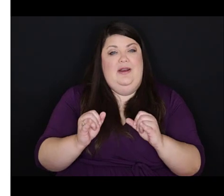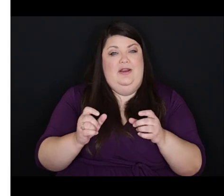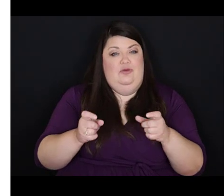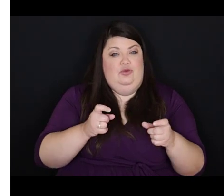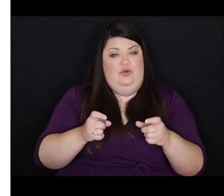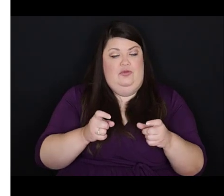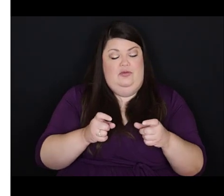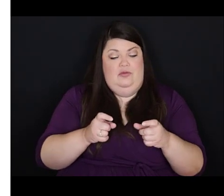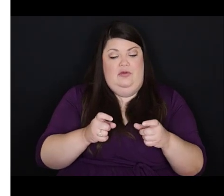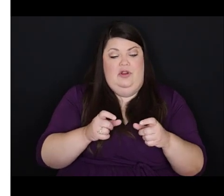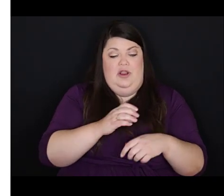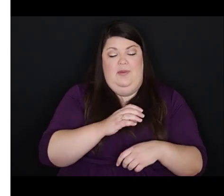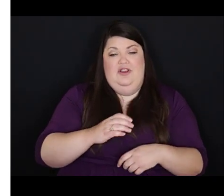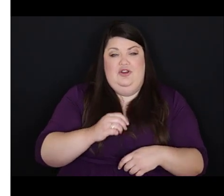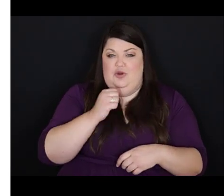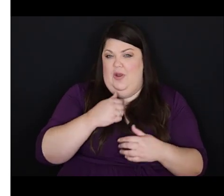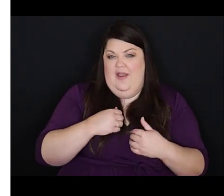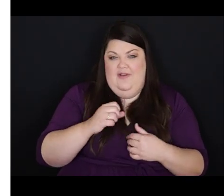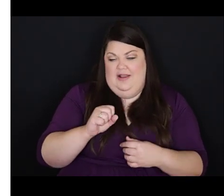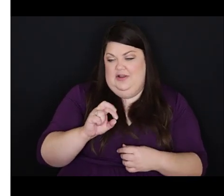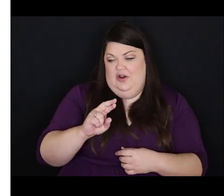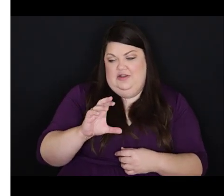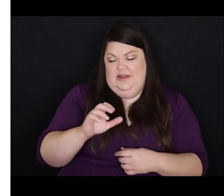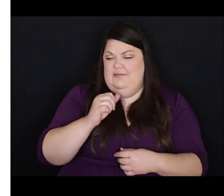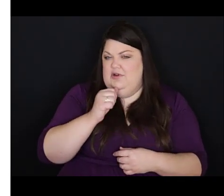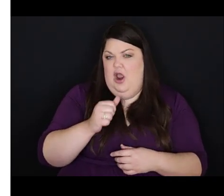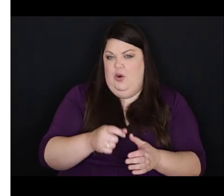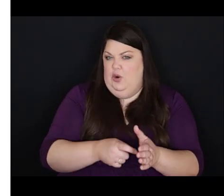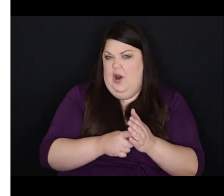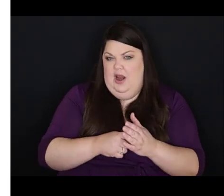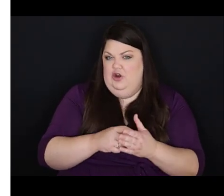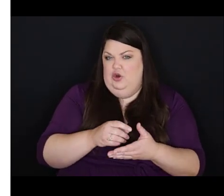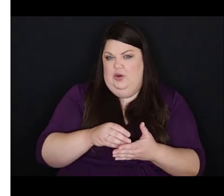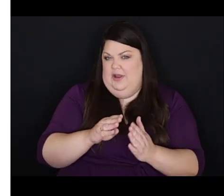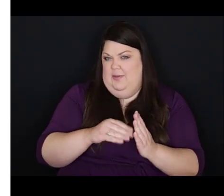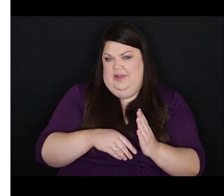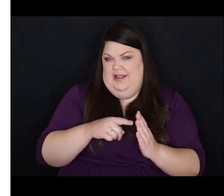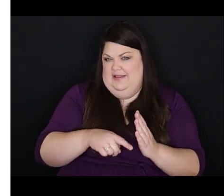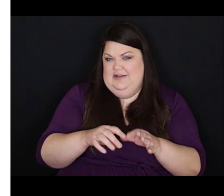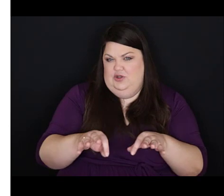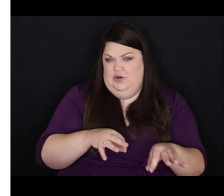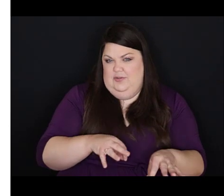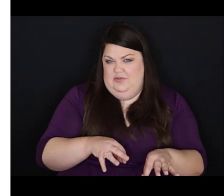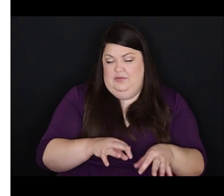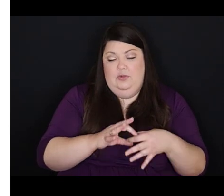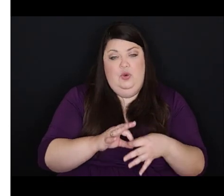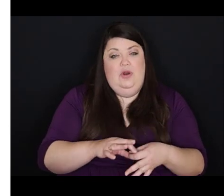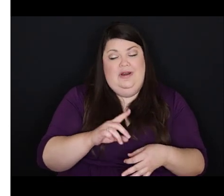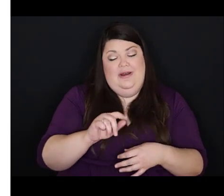have a SRC are not required to complete this Description. According to data from the 2022